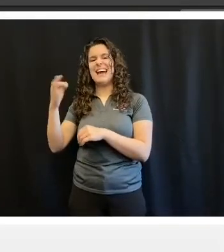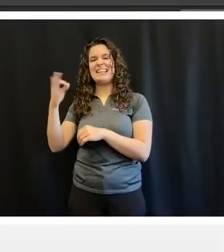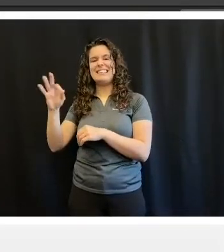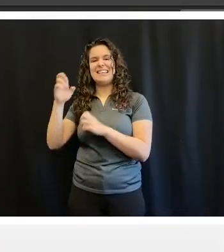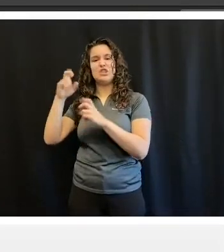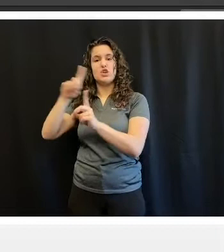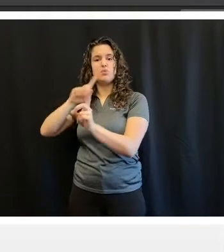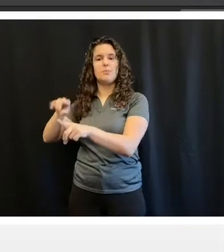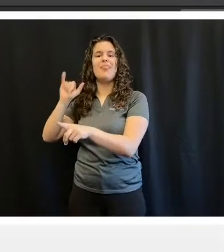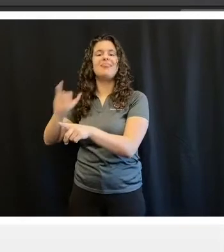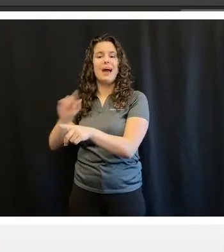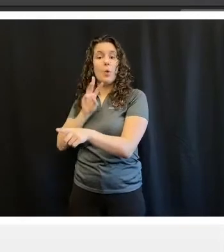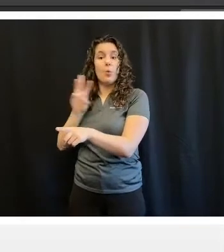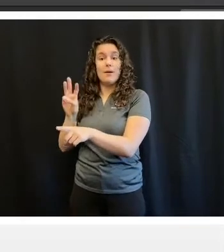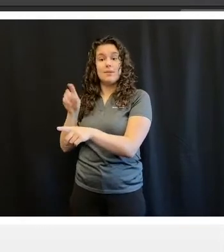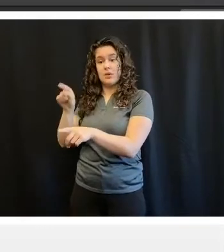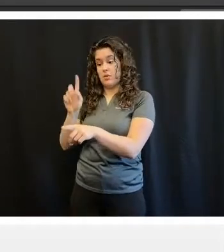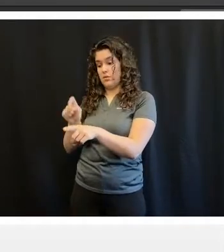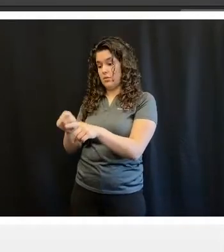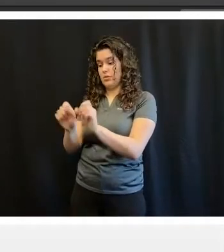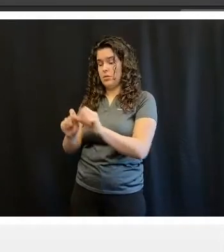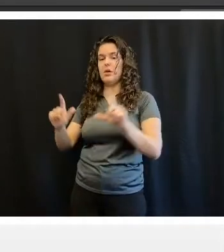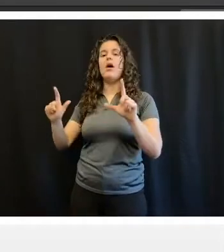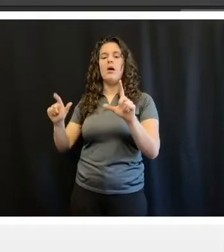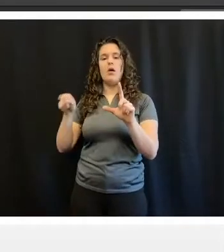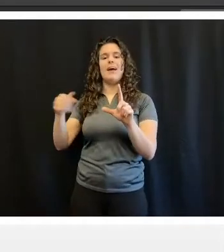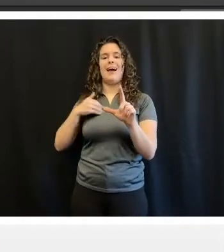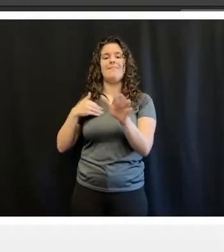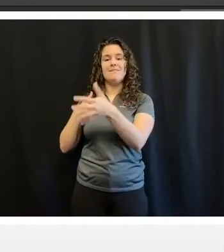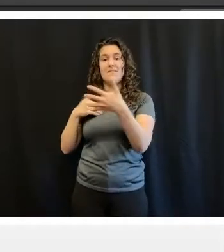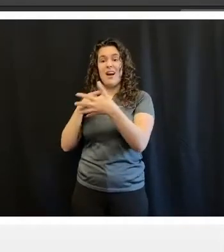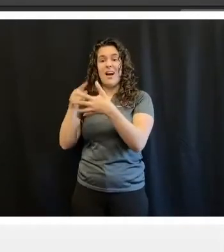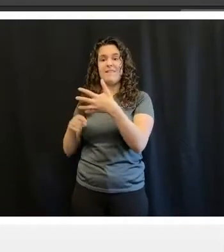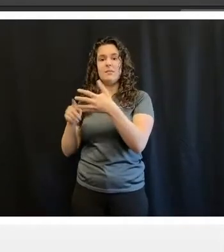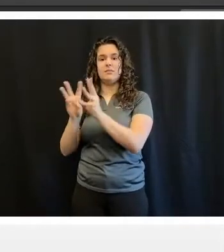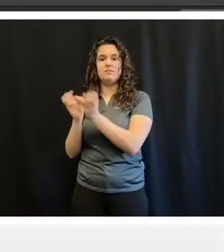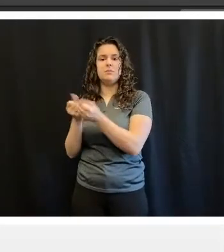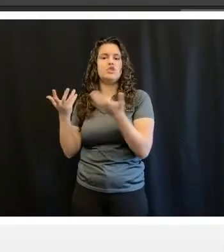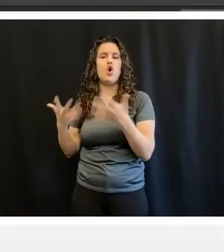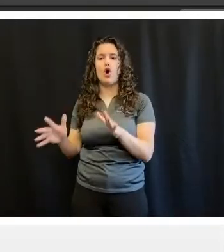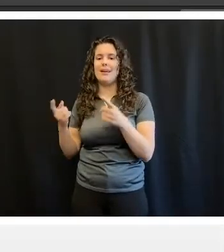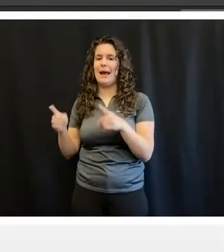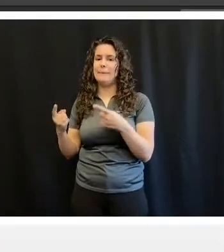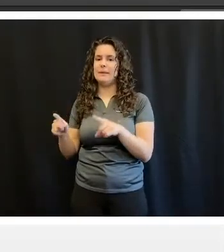There are five other webinars that have already happened and then the sixth one comes up live this Friday.